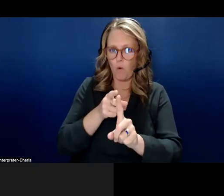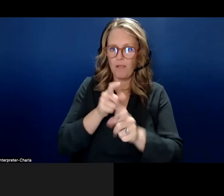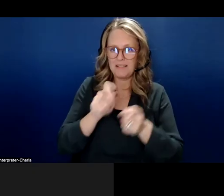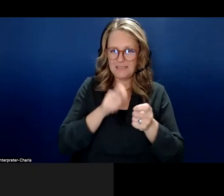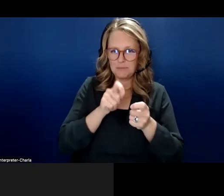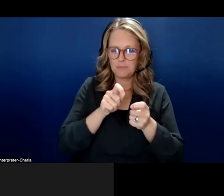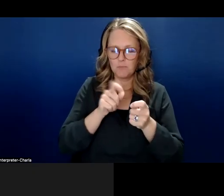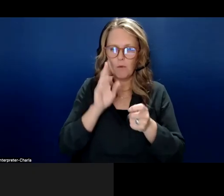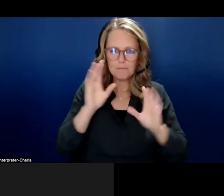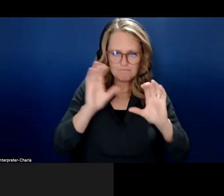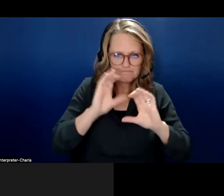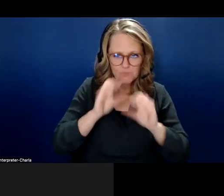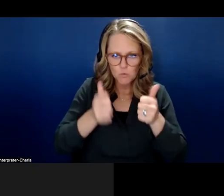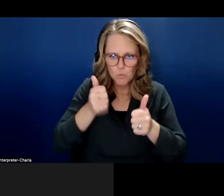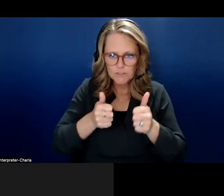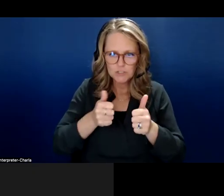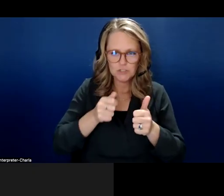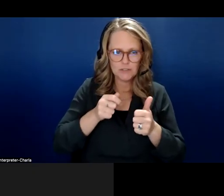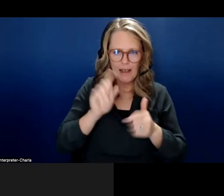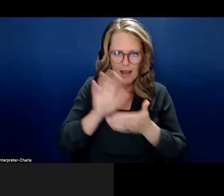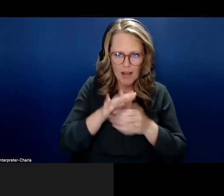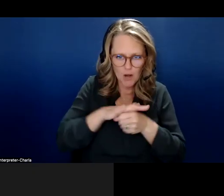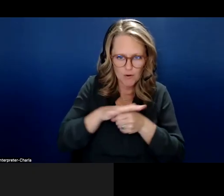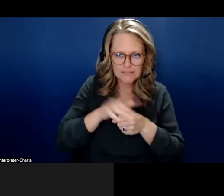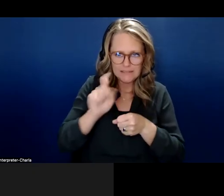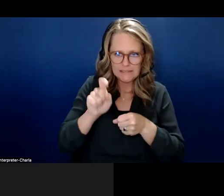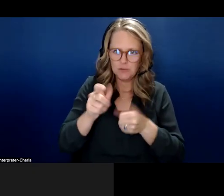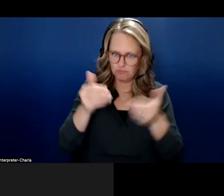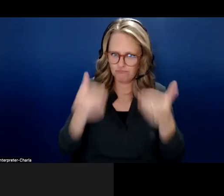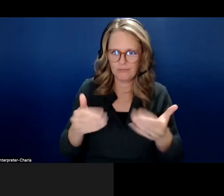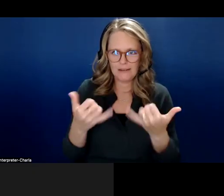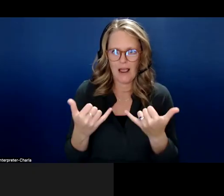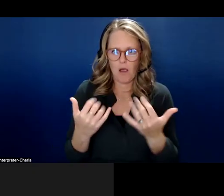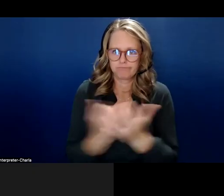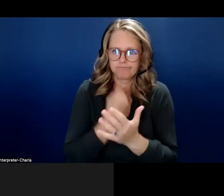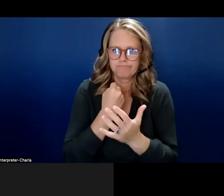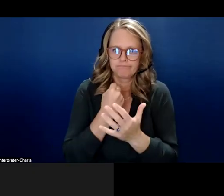and certain parts of the project before others to get the transit service up and running.